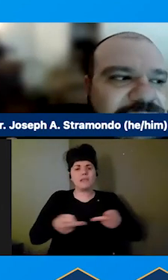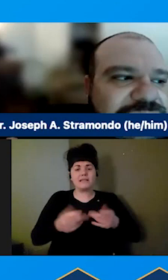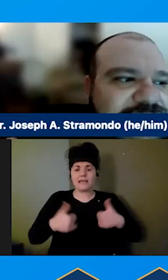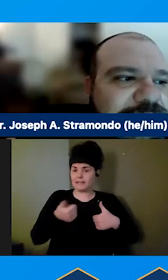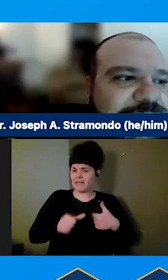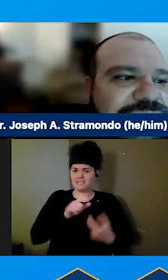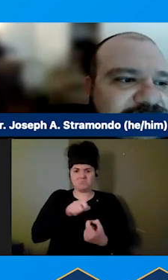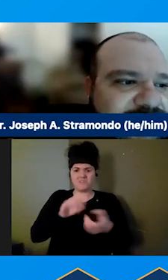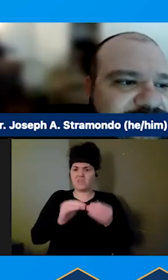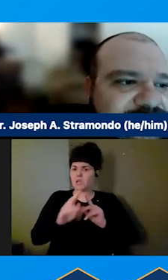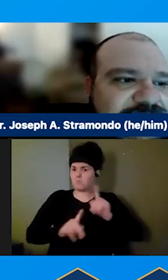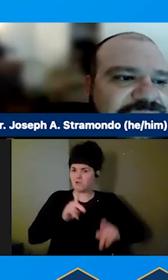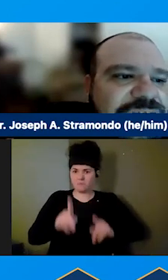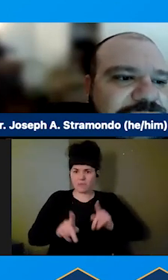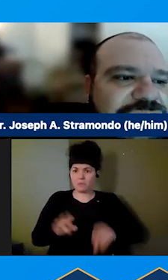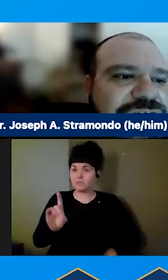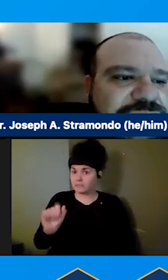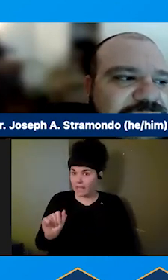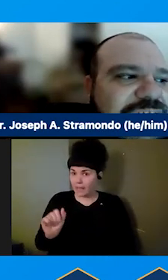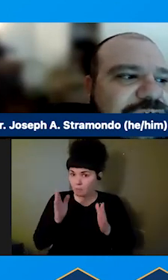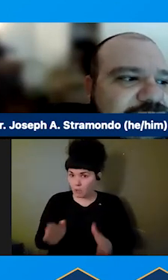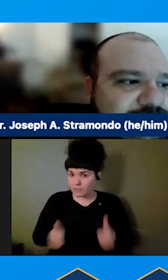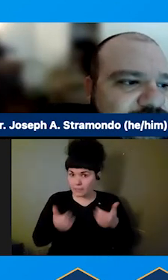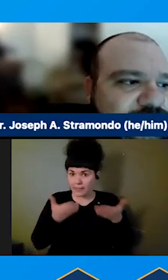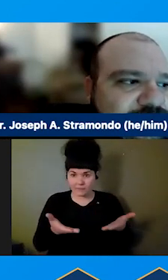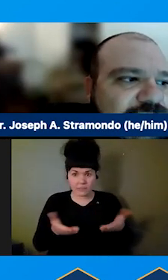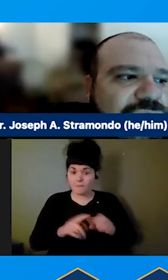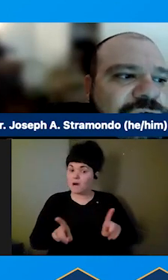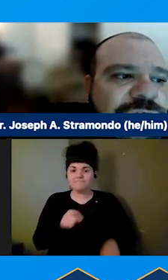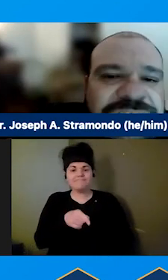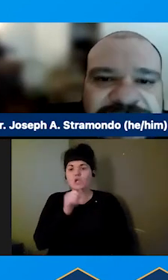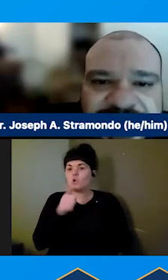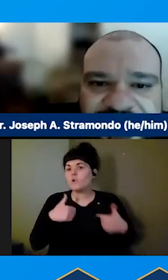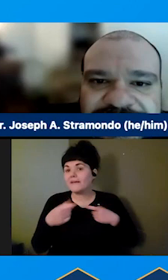any number of people where a disabled person lives in which they did not have control over